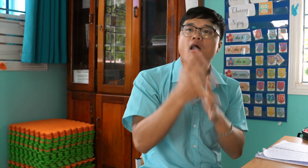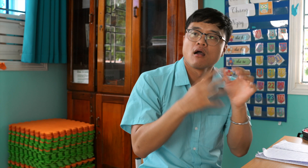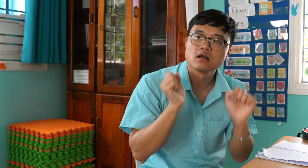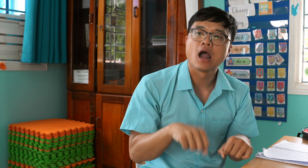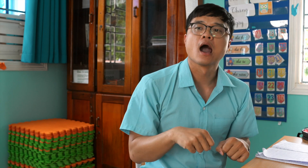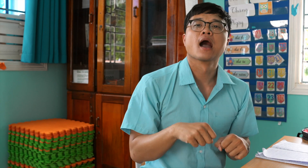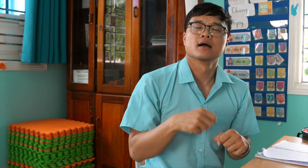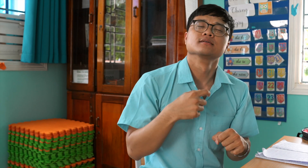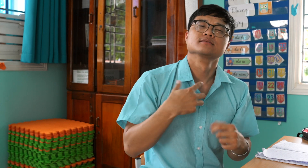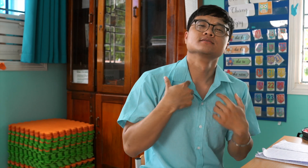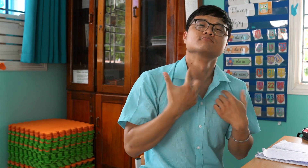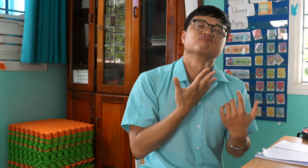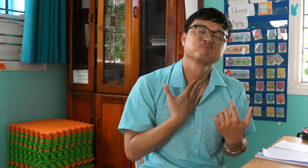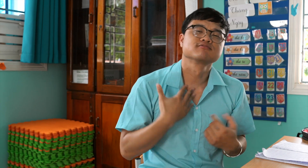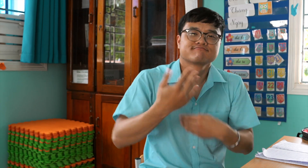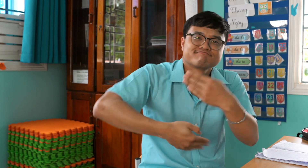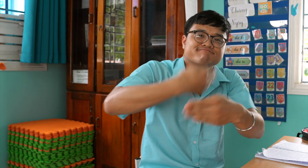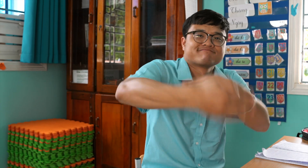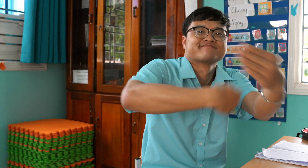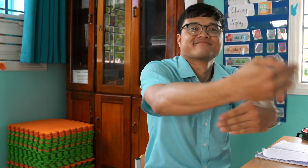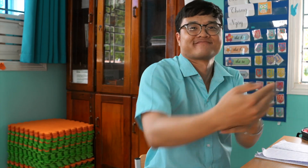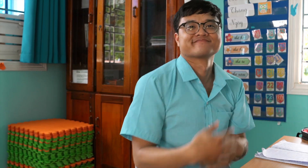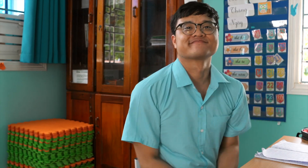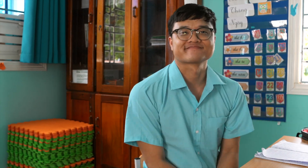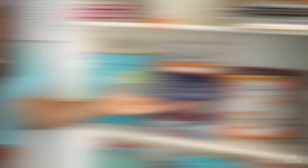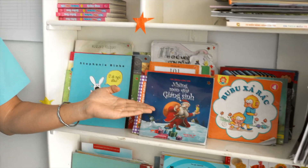to teach and change their thinking. That's my goal.